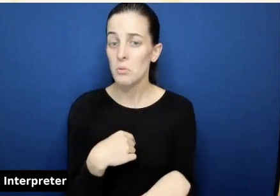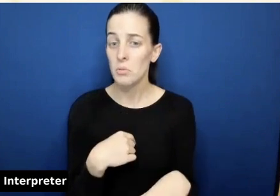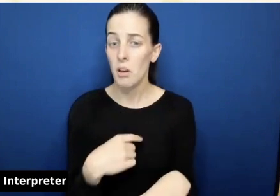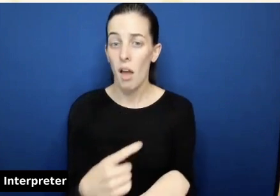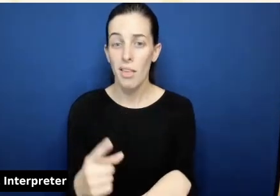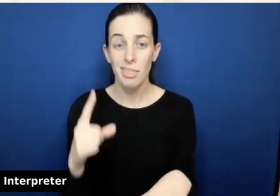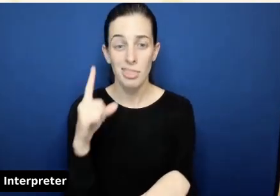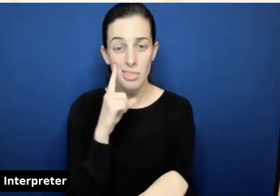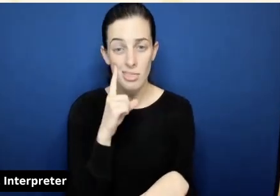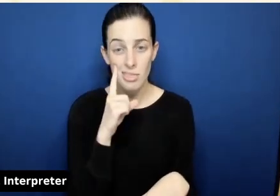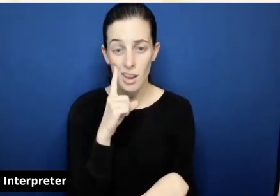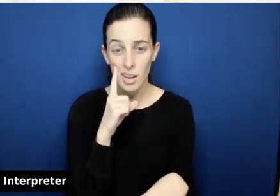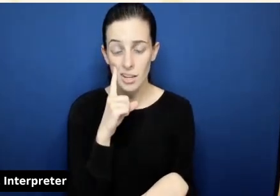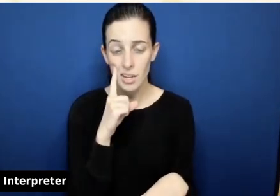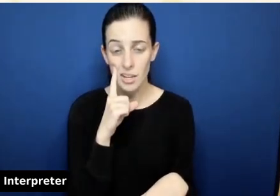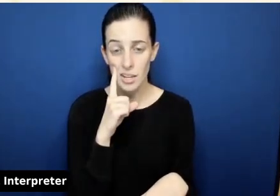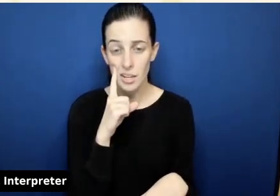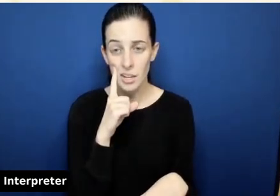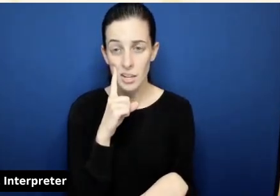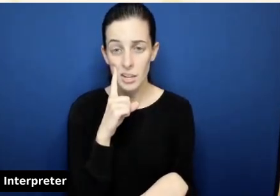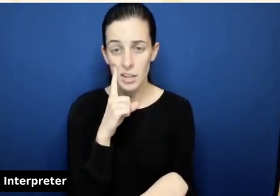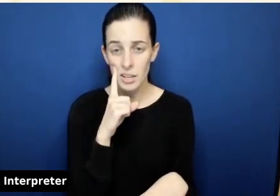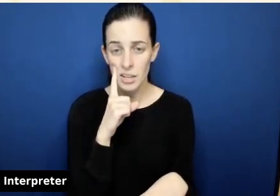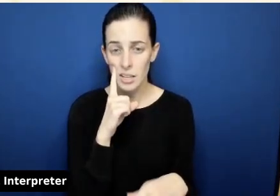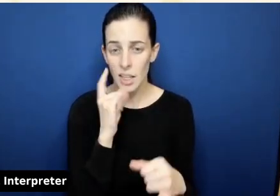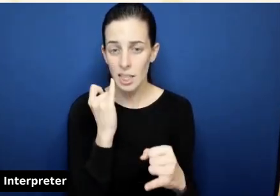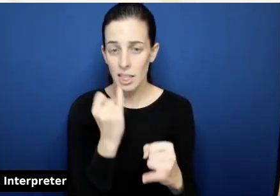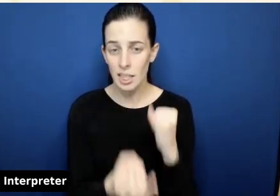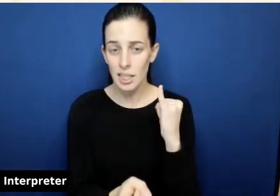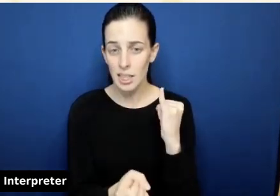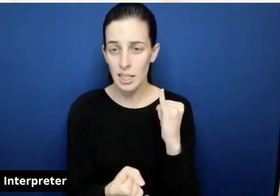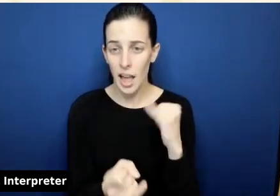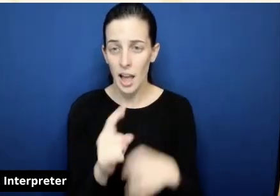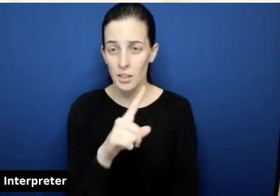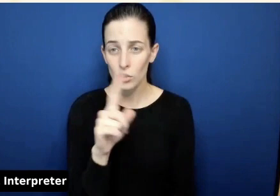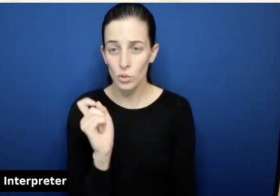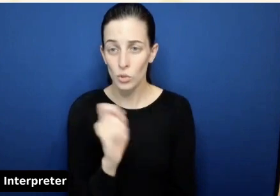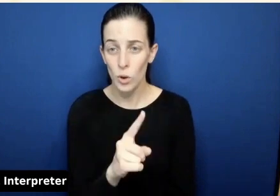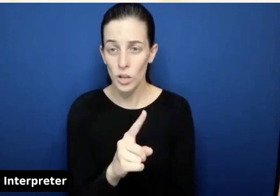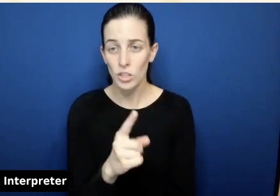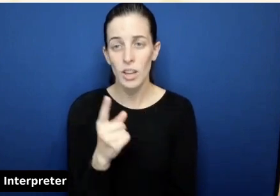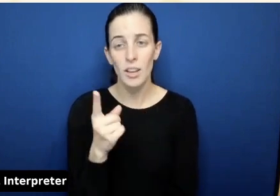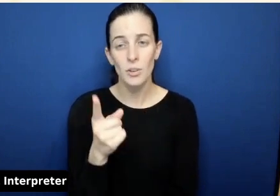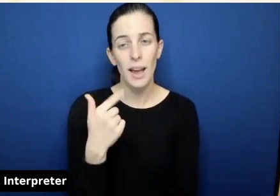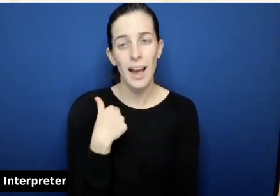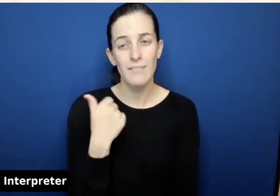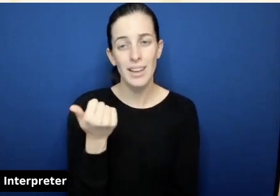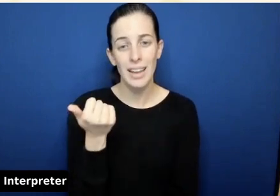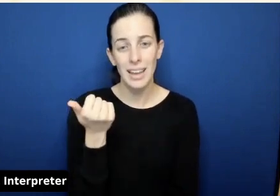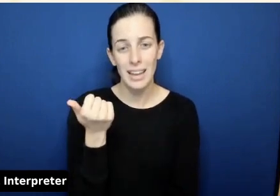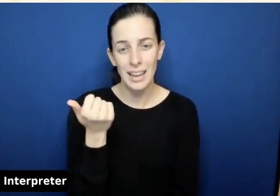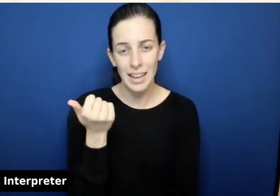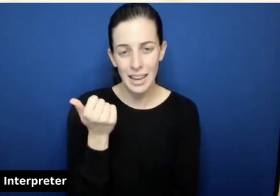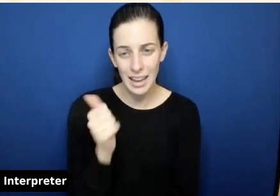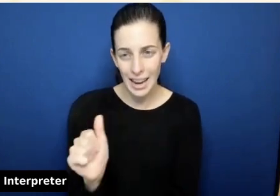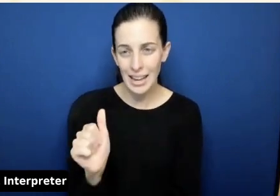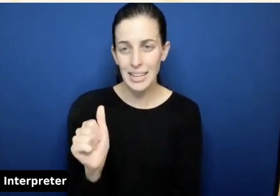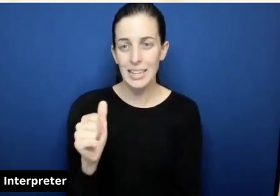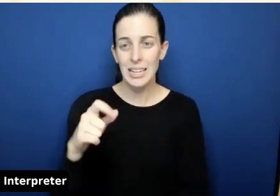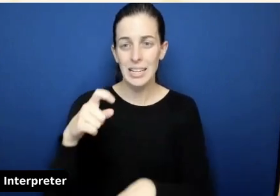Let us have the last question, Rashmi. Is there any ARIA attribute you would absolutely not use because of poor support?